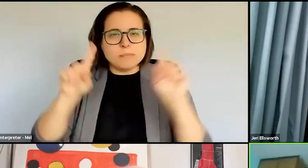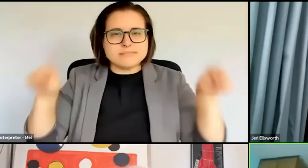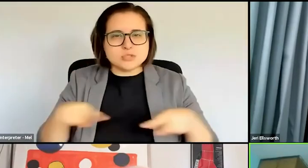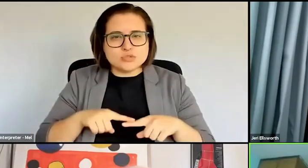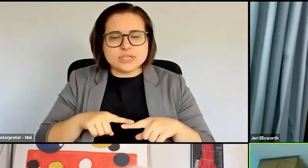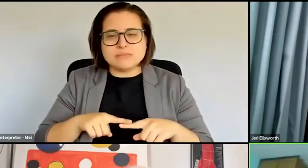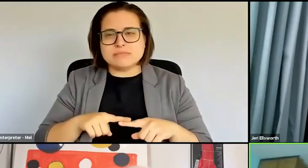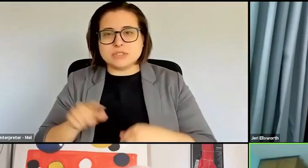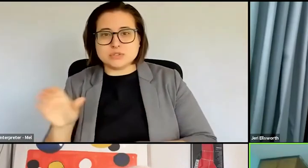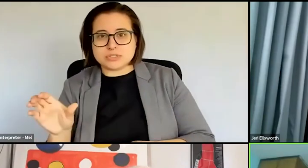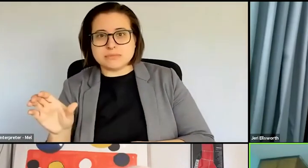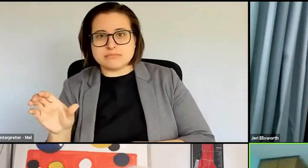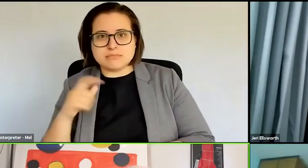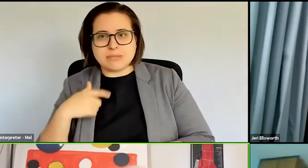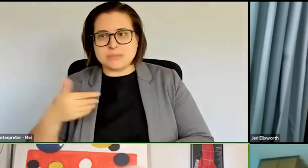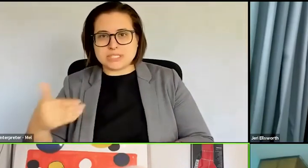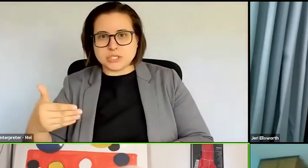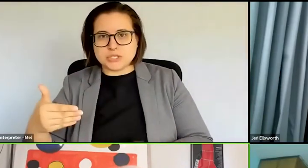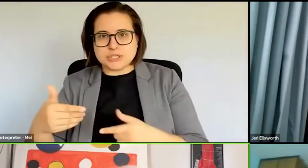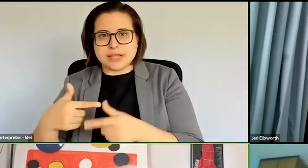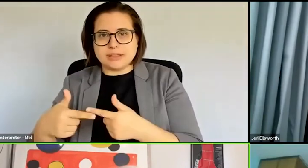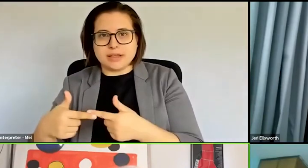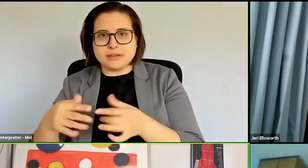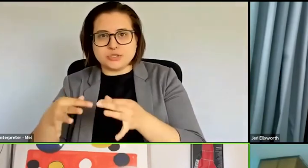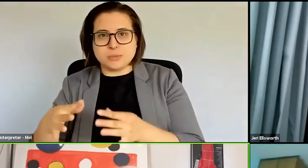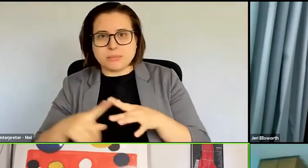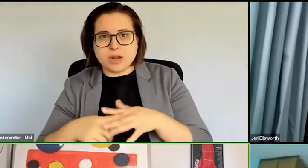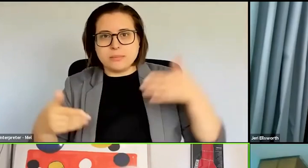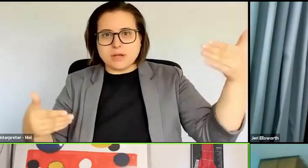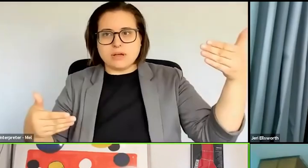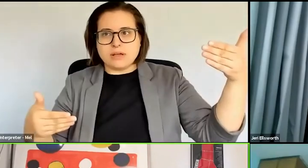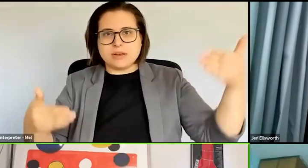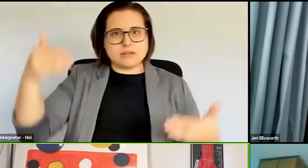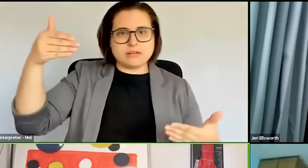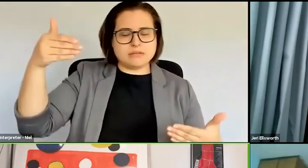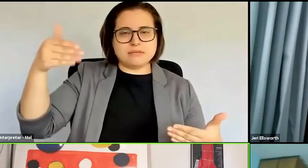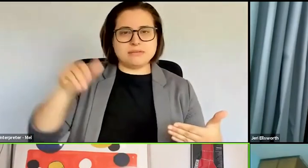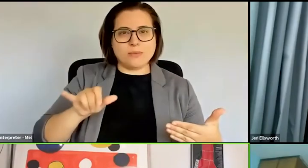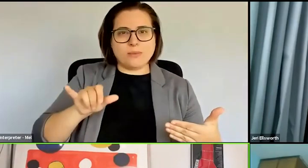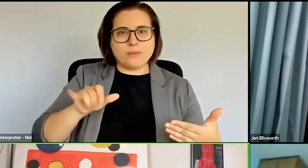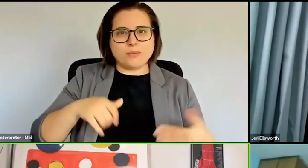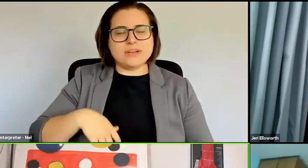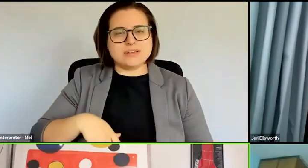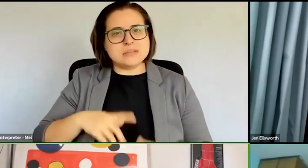Breaking the metaphor completely especially Well, and we spatially orient ourselves so once we train ourselves we know to